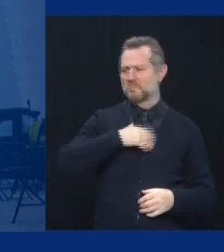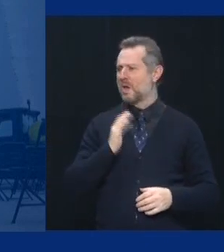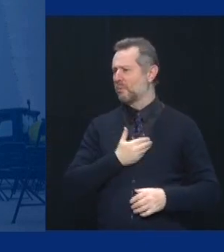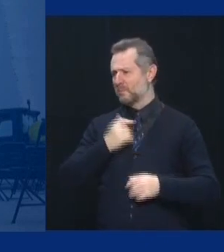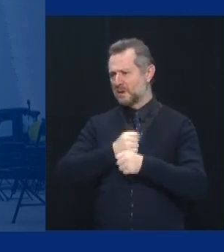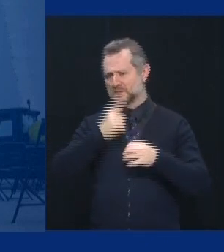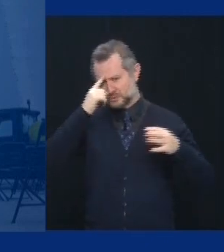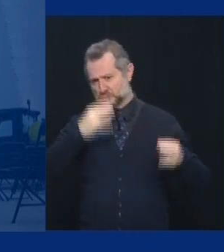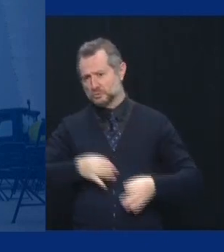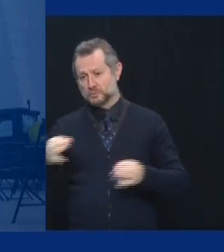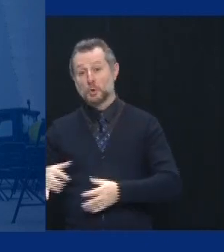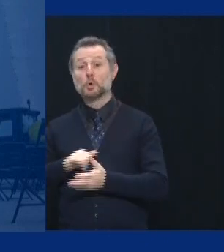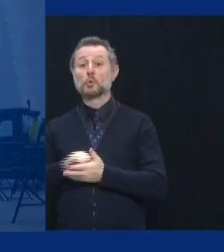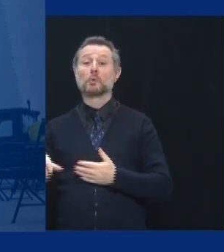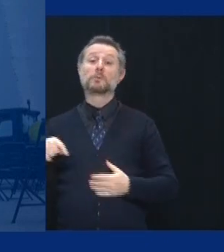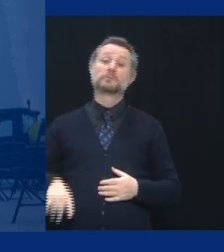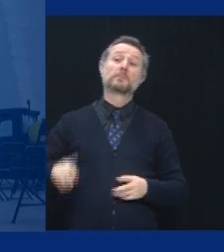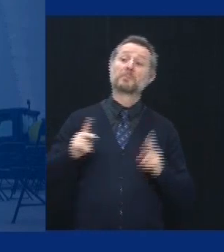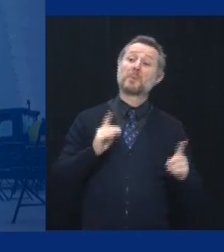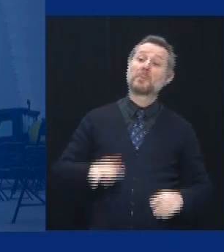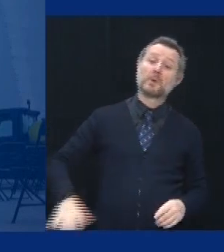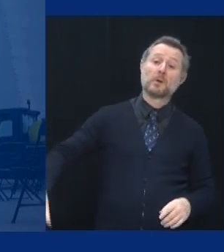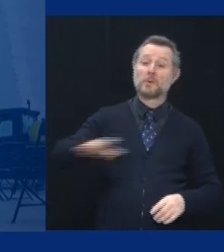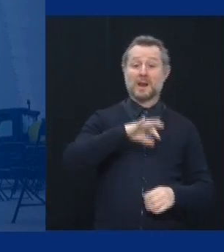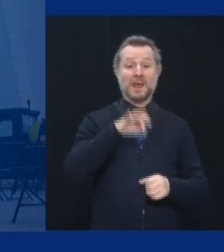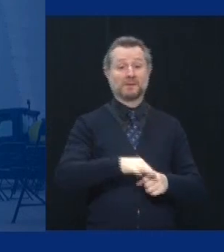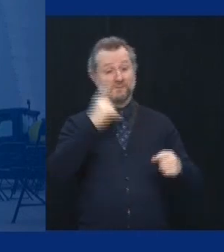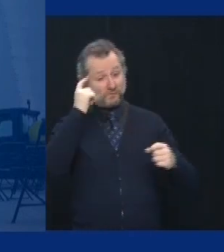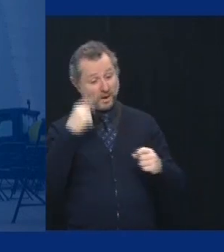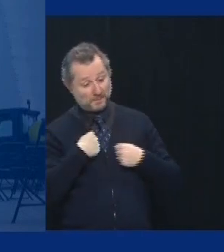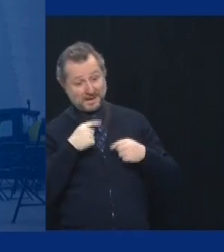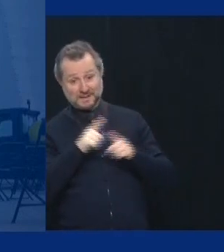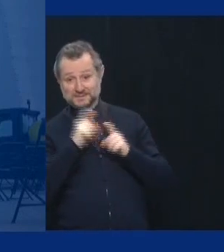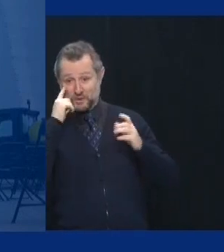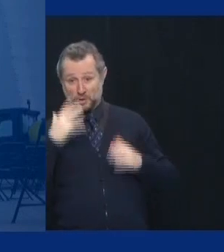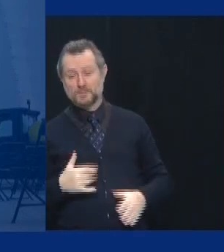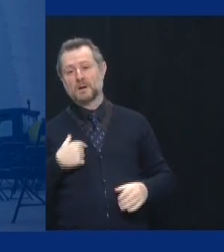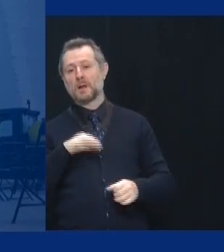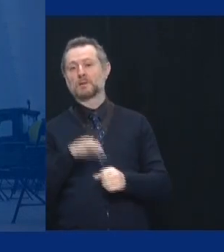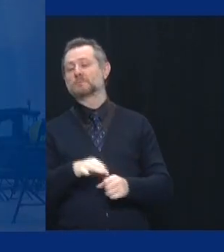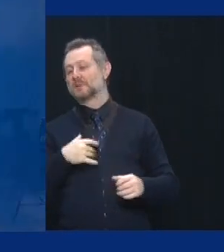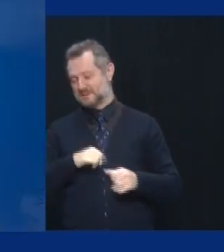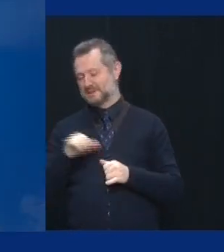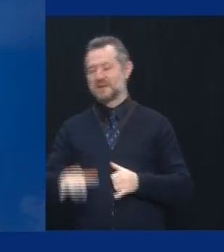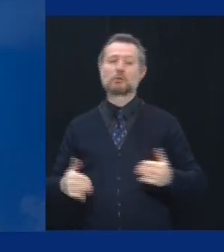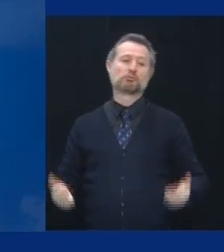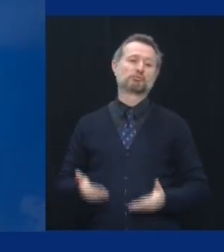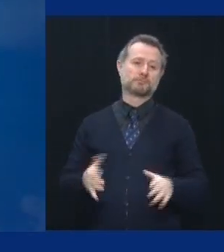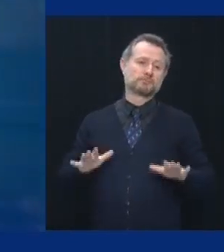I'VE CHATTED WITH THEM THIS MORNING, AND THEY UNDERSTAND. BUT EVERYONE MAKES THEIR OWN DECISION.